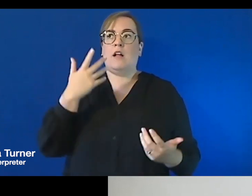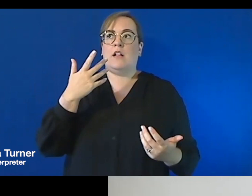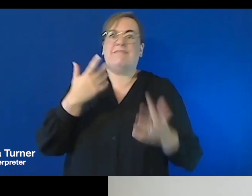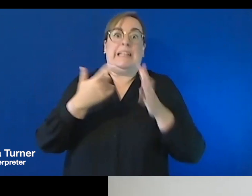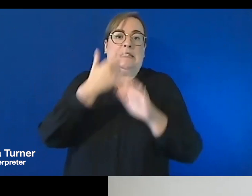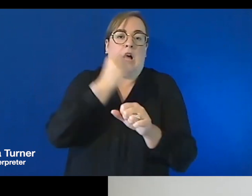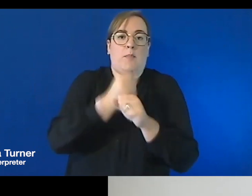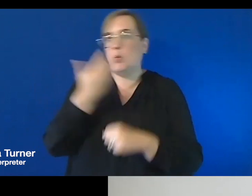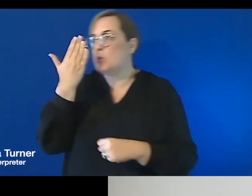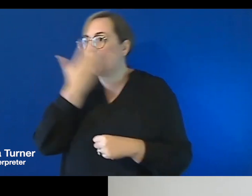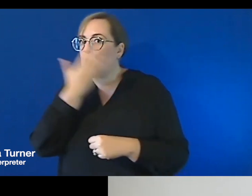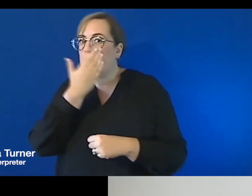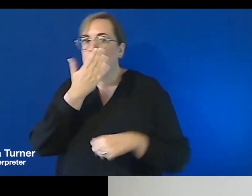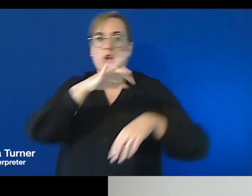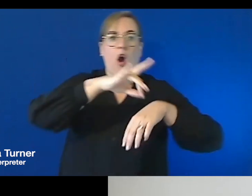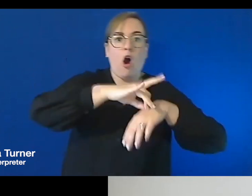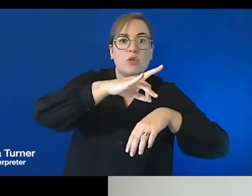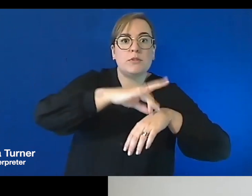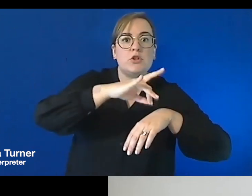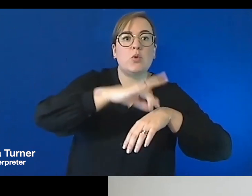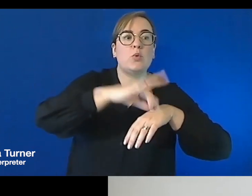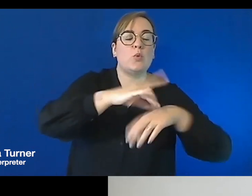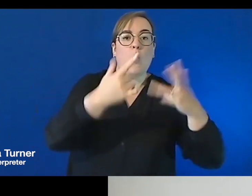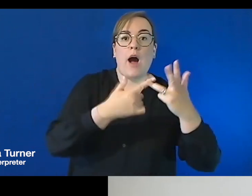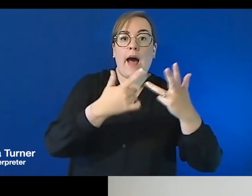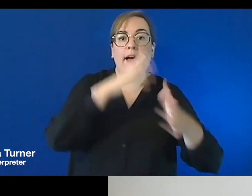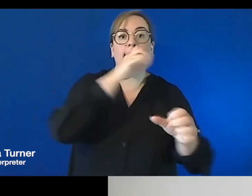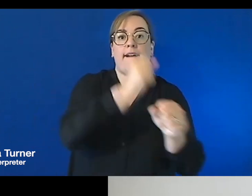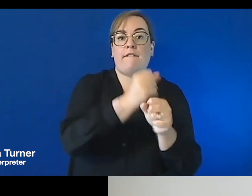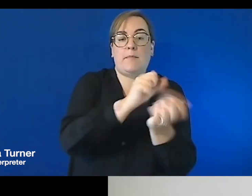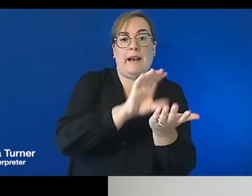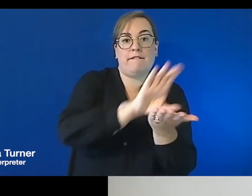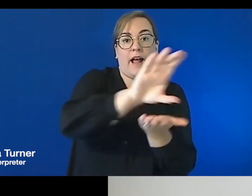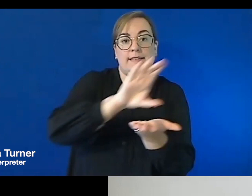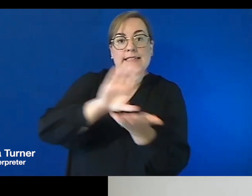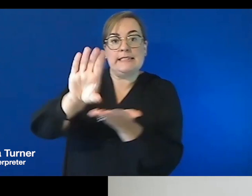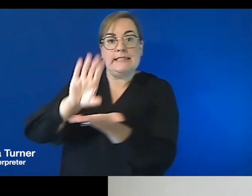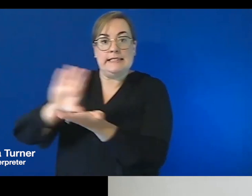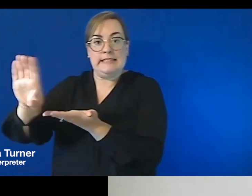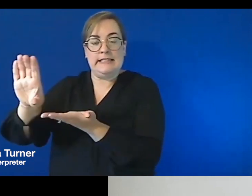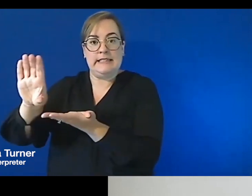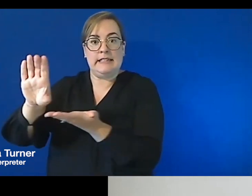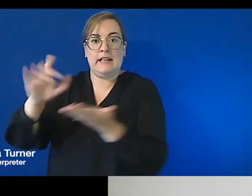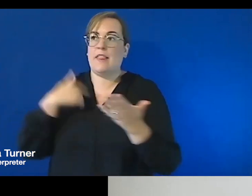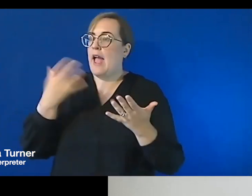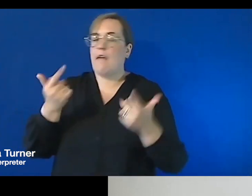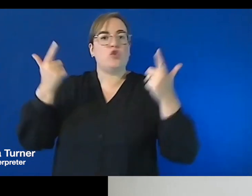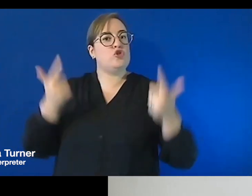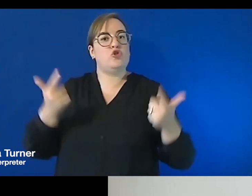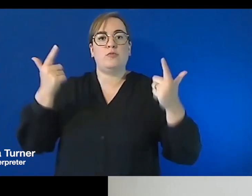other specifically government-funded organisation they too full of bureaucracy, particular type of